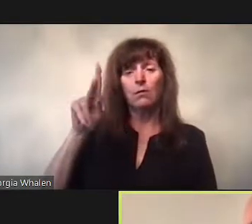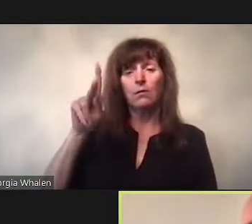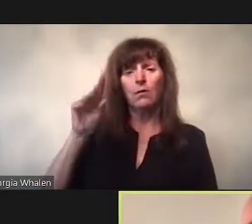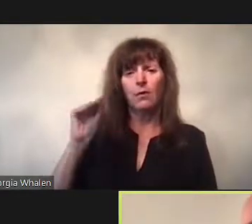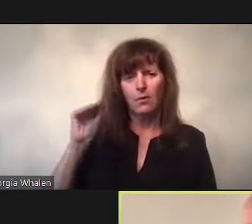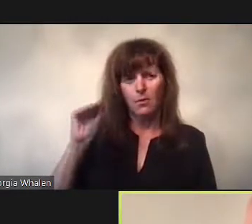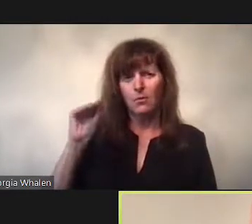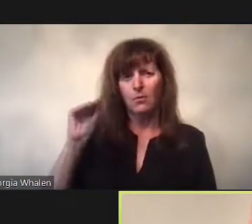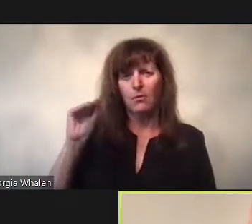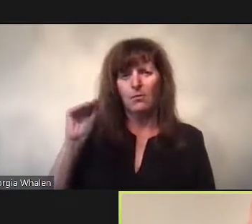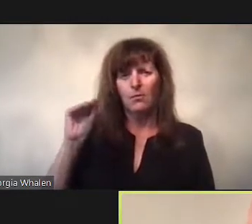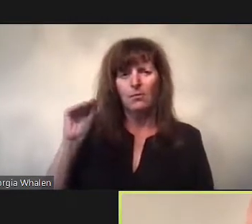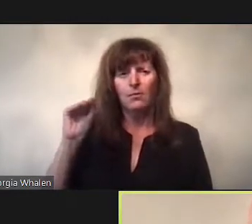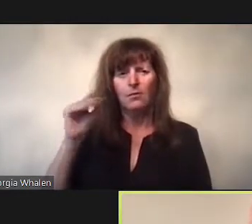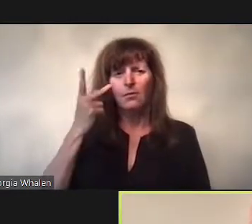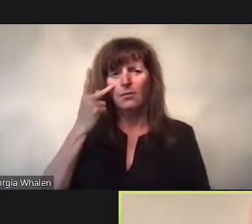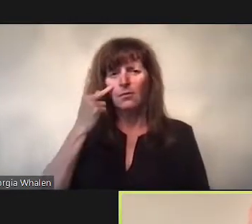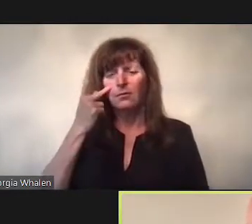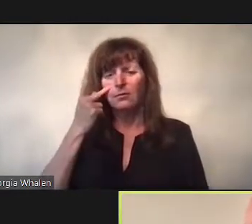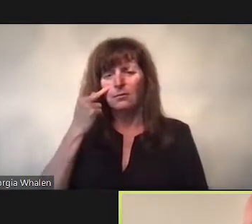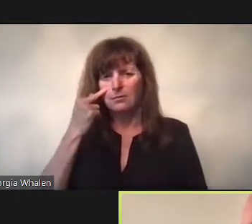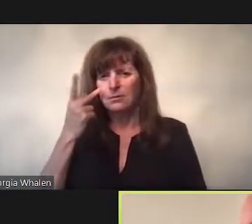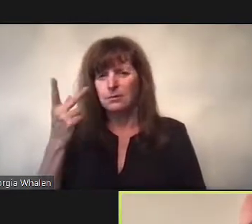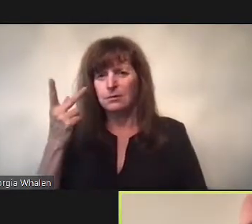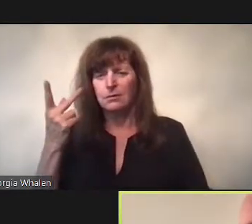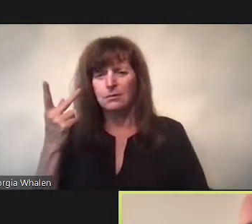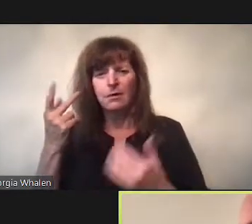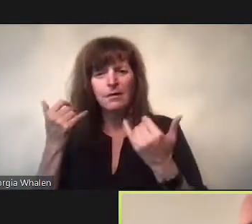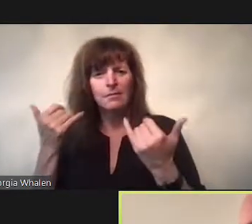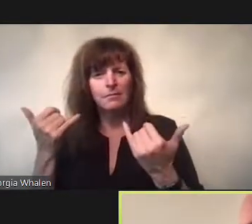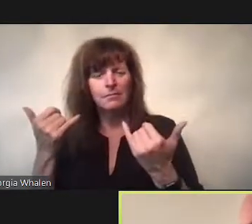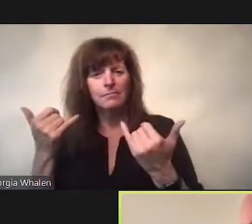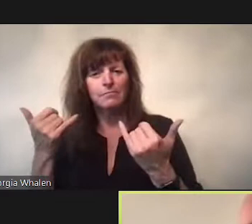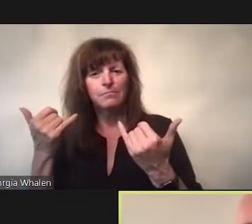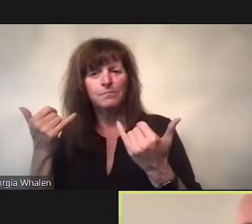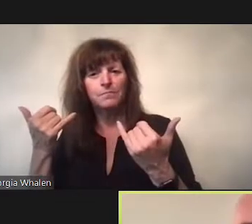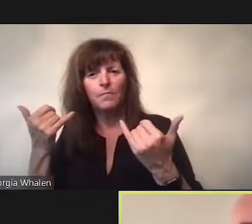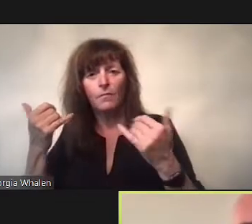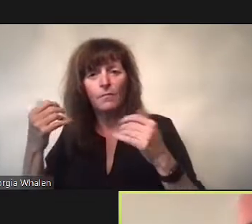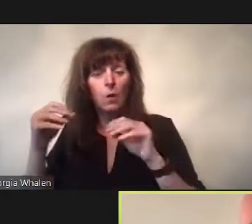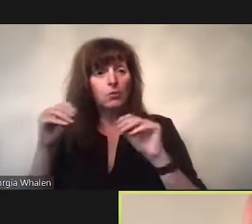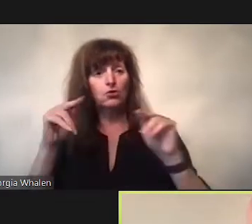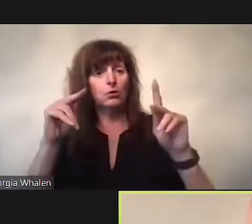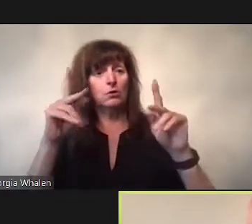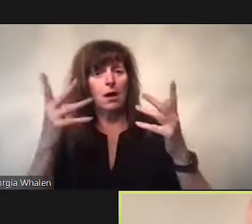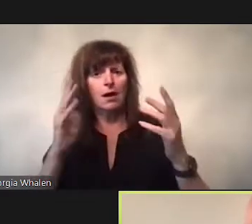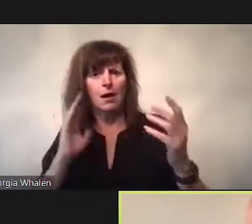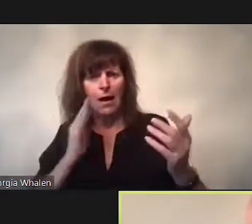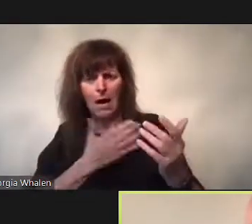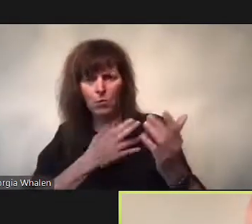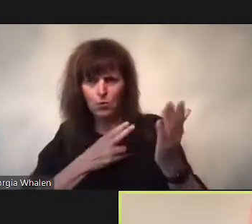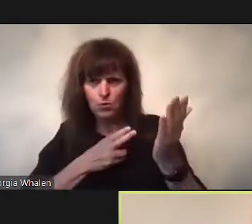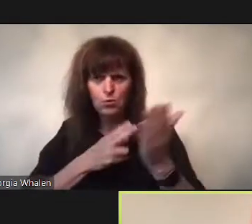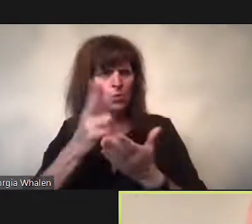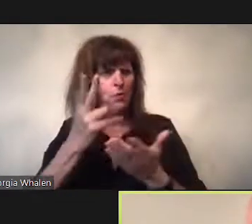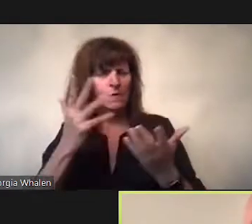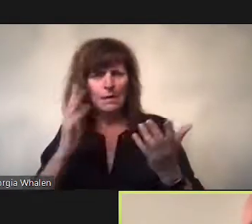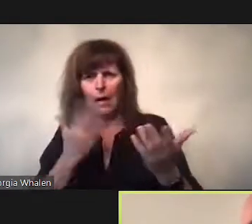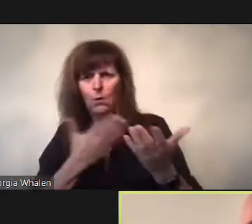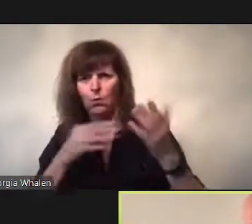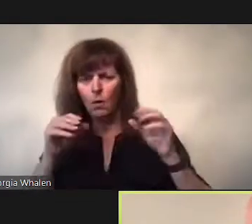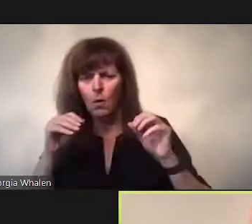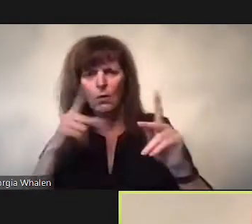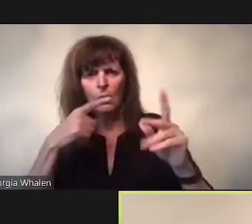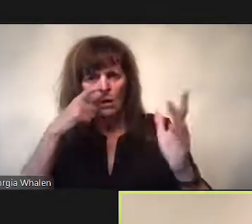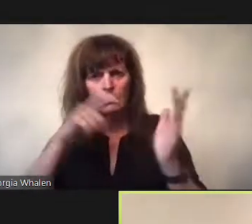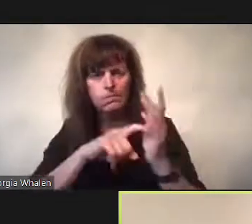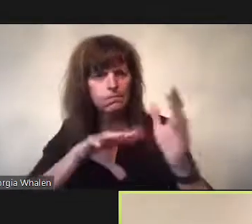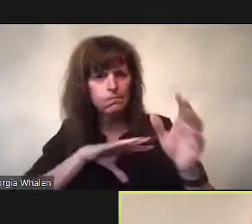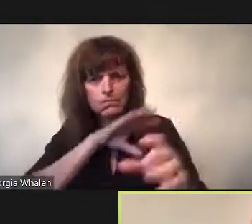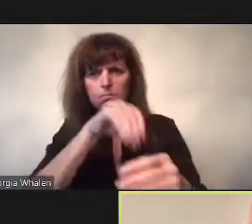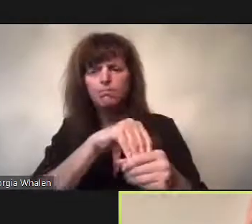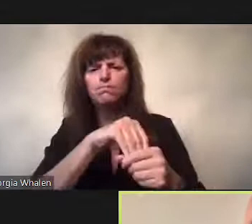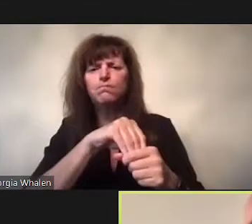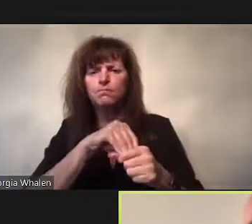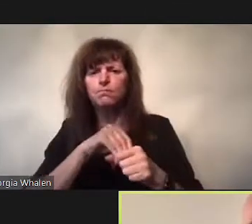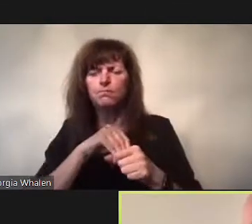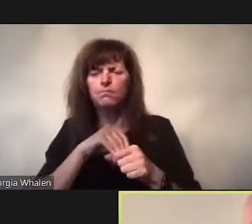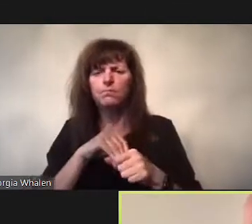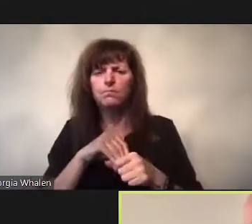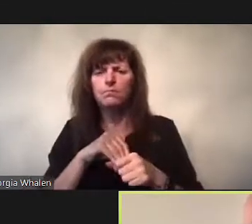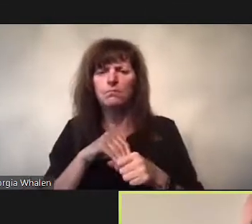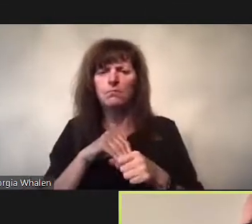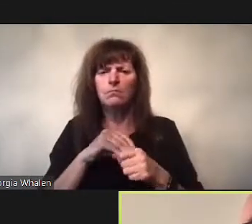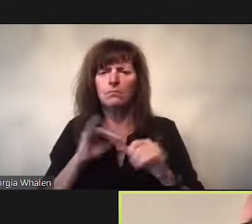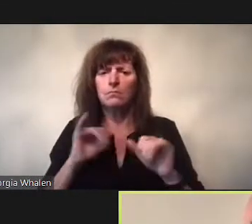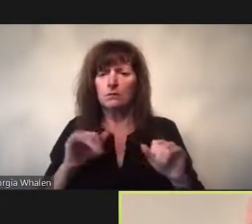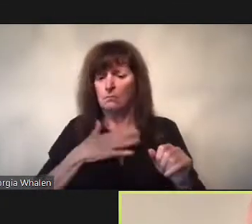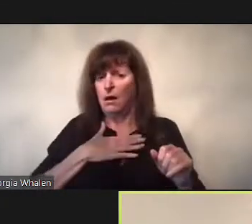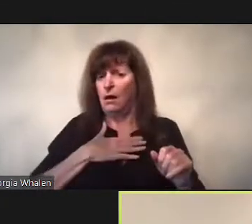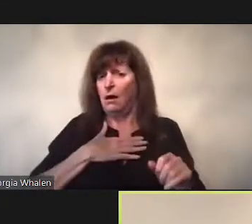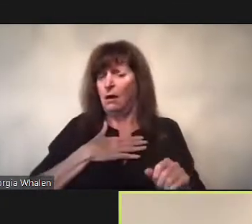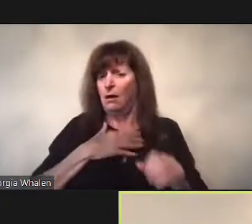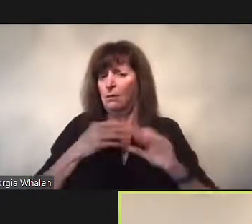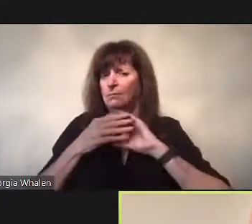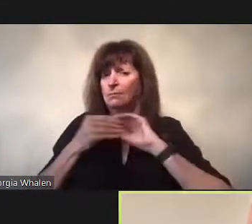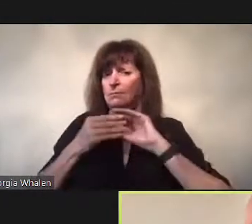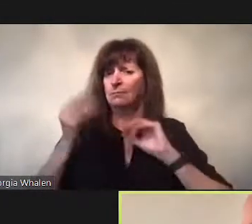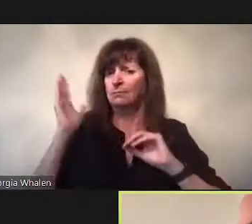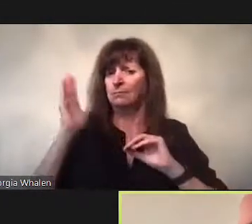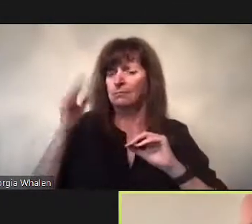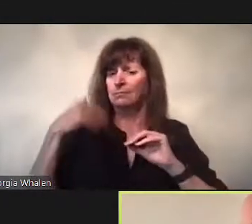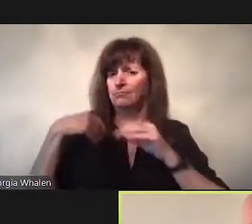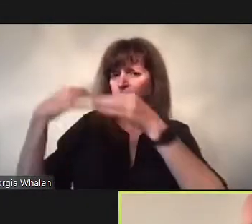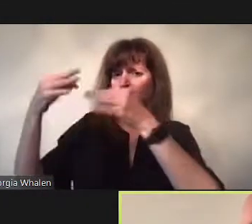That makes it difficult to feel ok and alone in solitude.